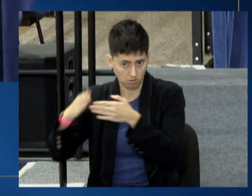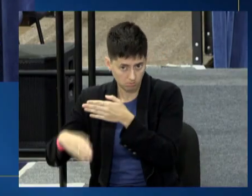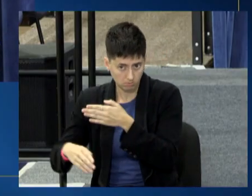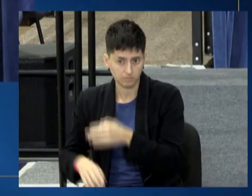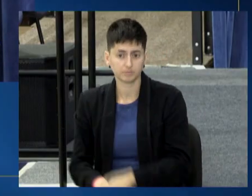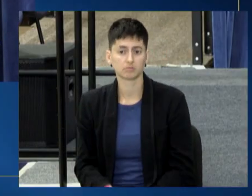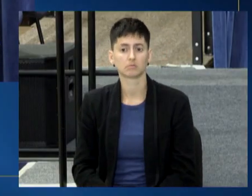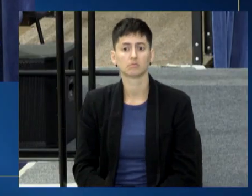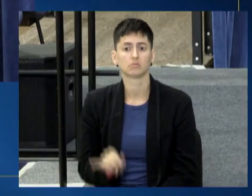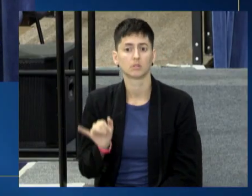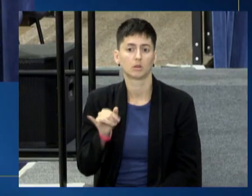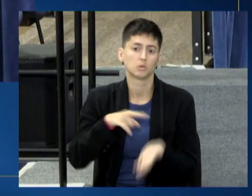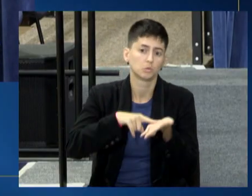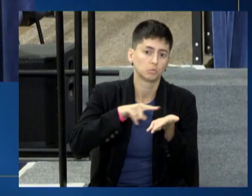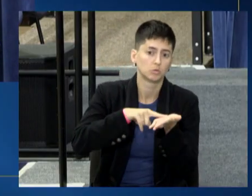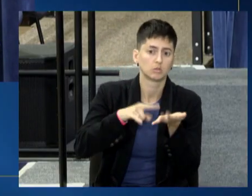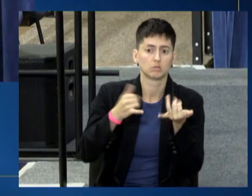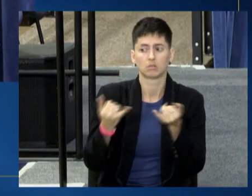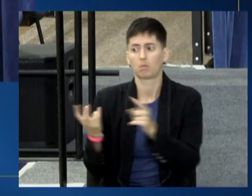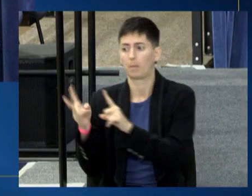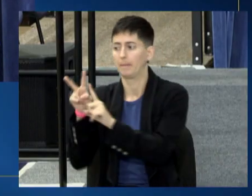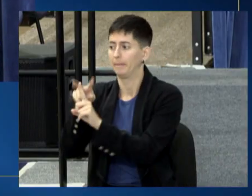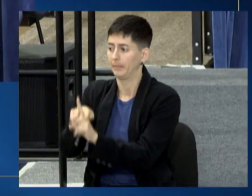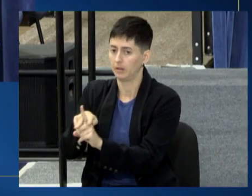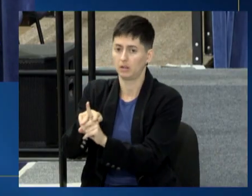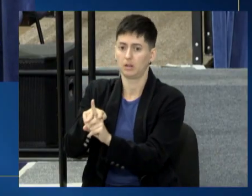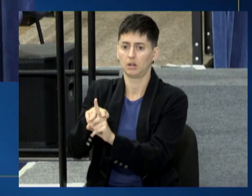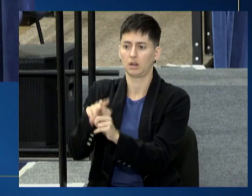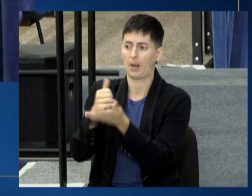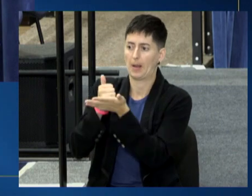relevant to our review work. I just want to mention one. It's called the Informed